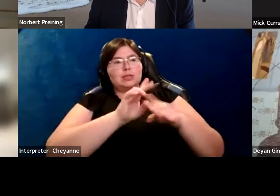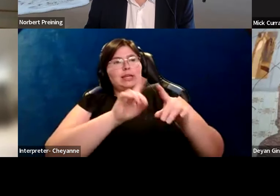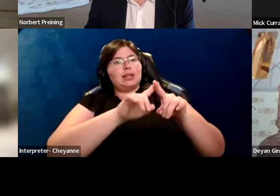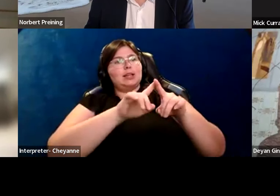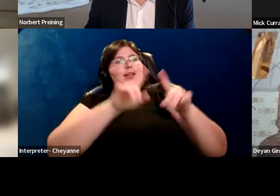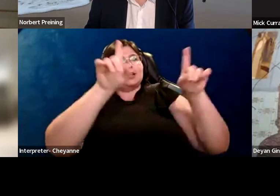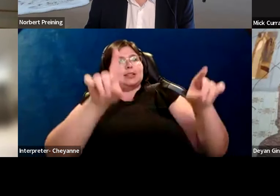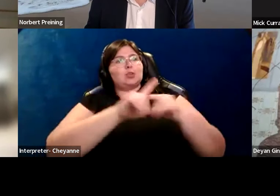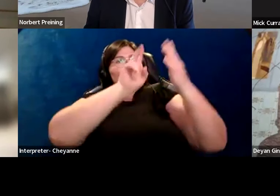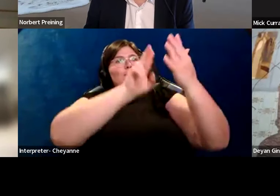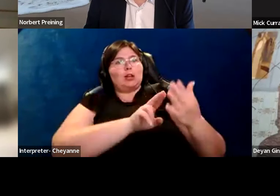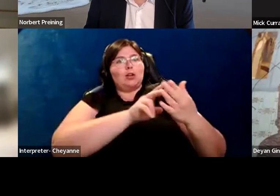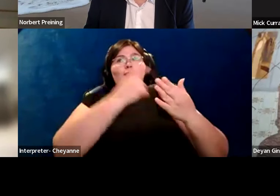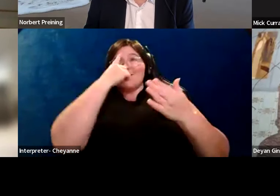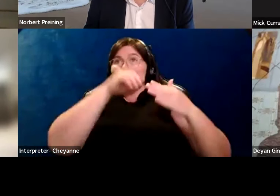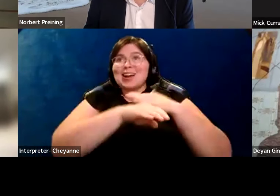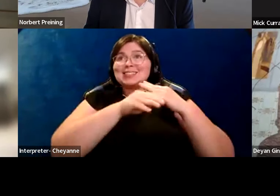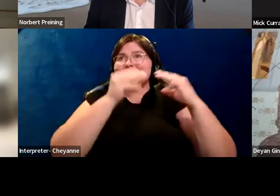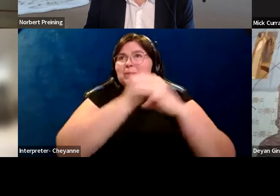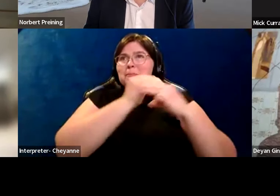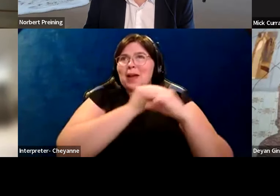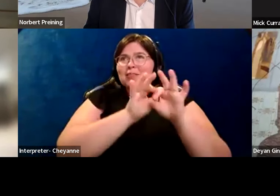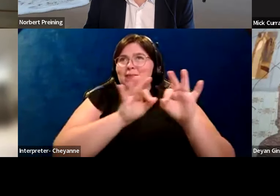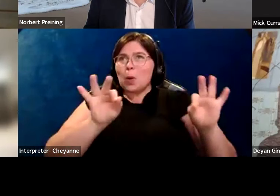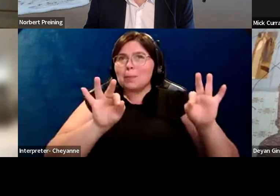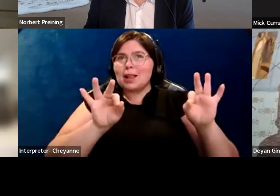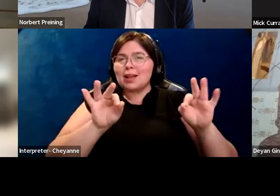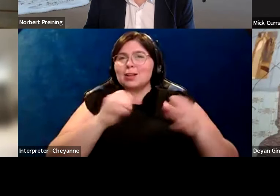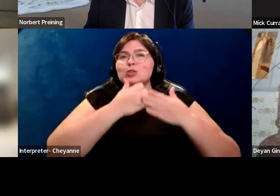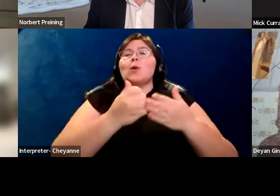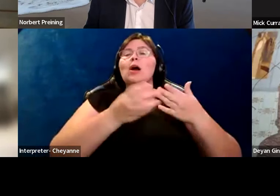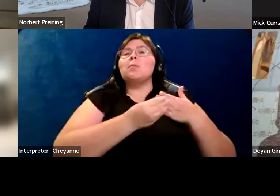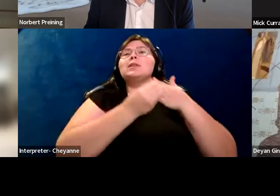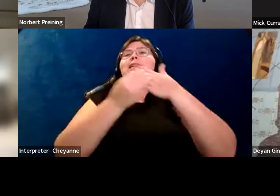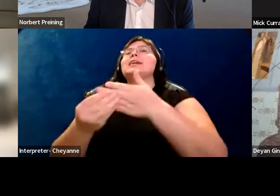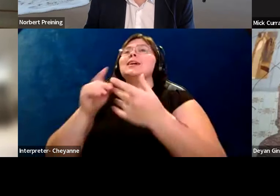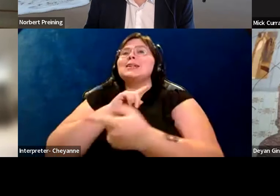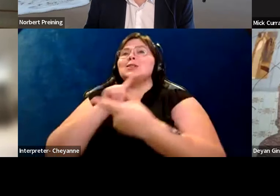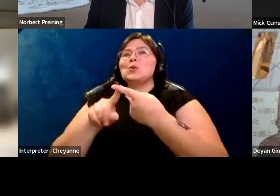mathematical formula to lead us into the next section.